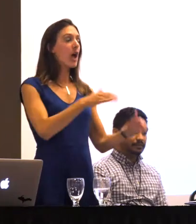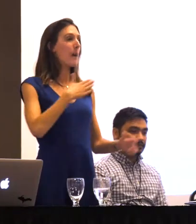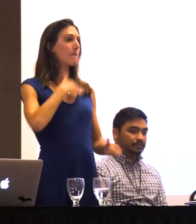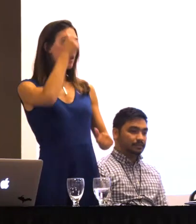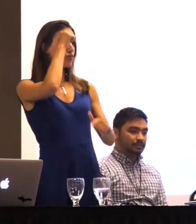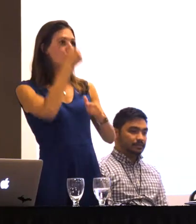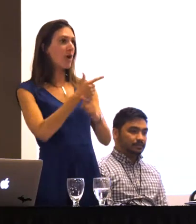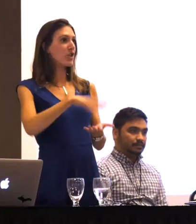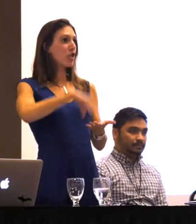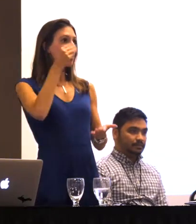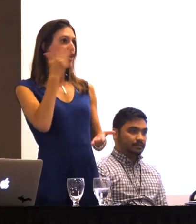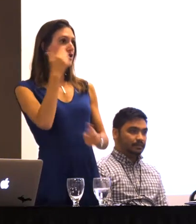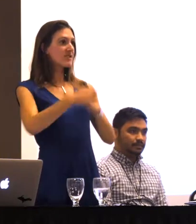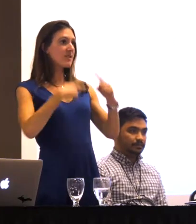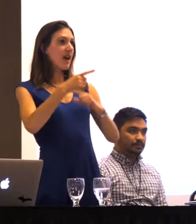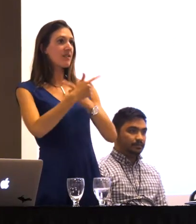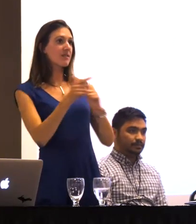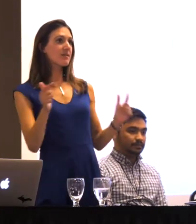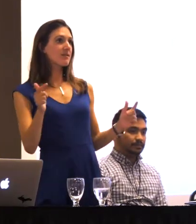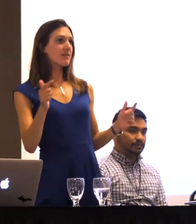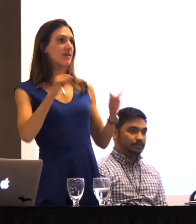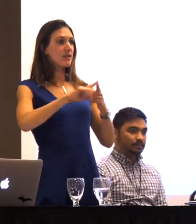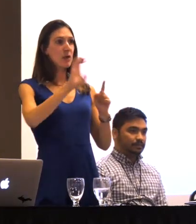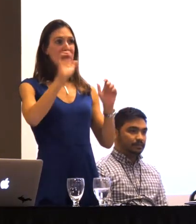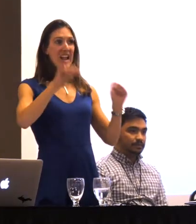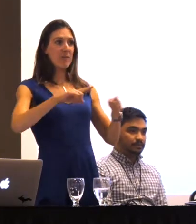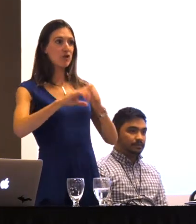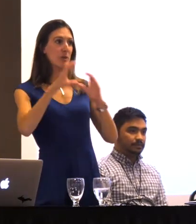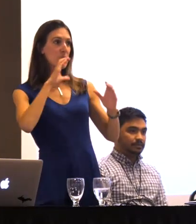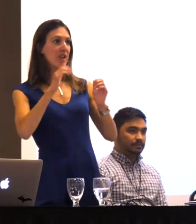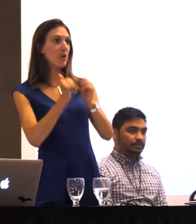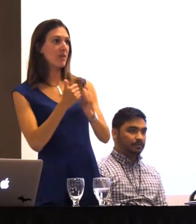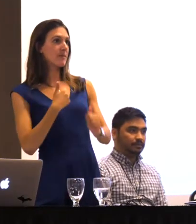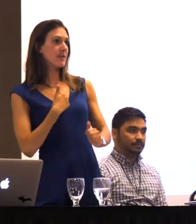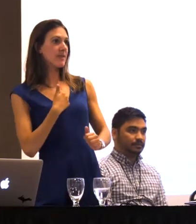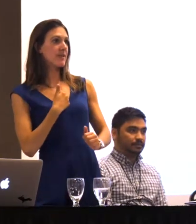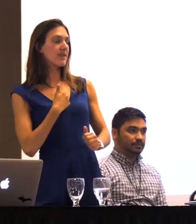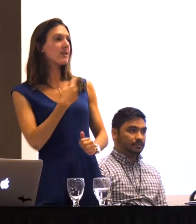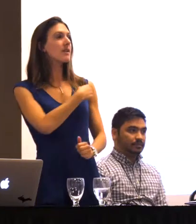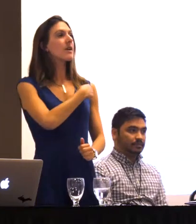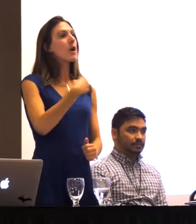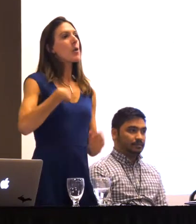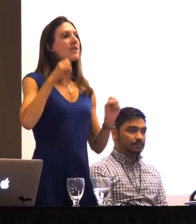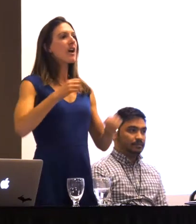Just like my brother learned sign language to be able to communicate with me,